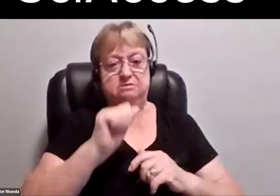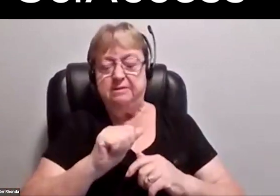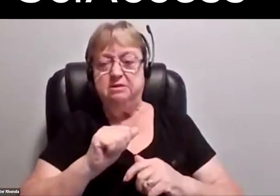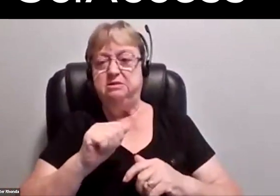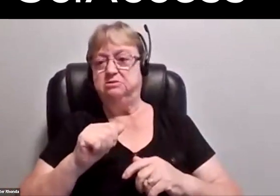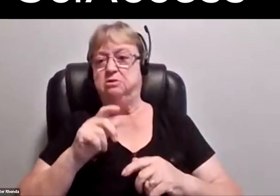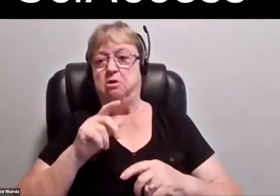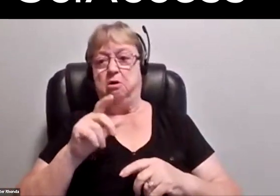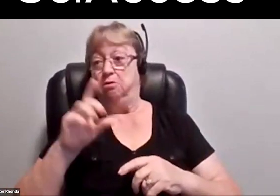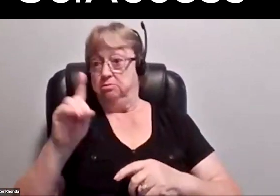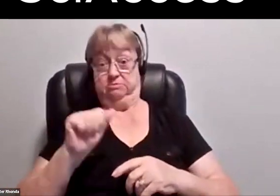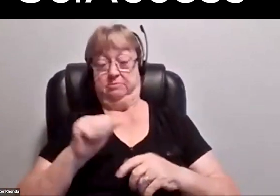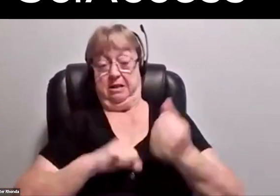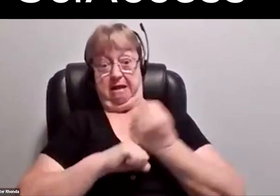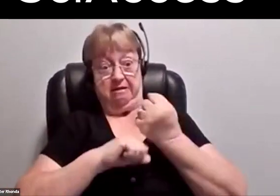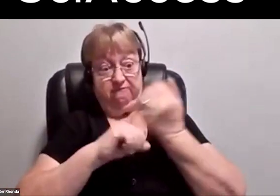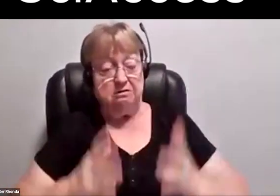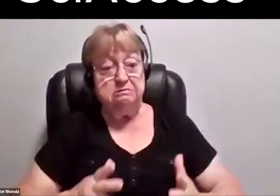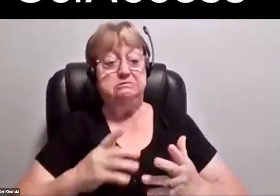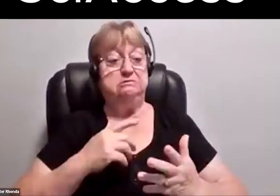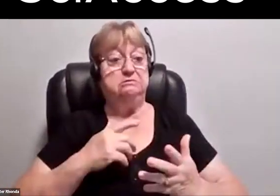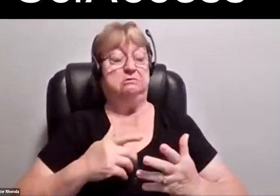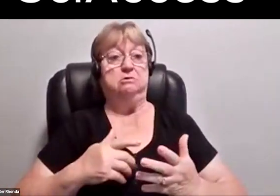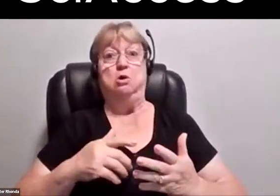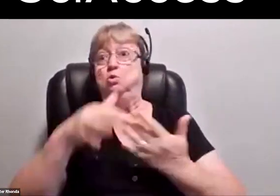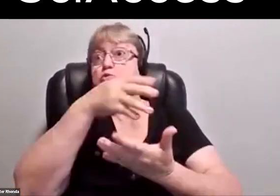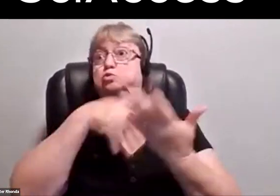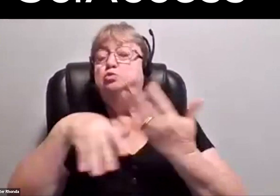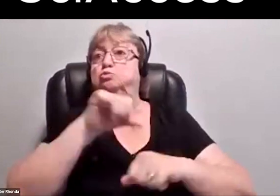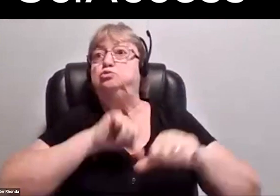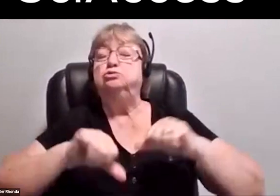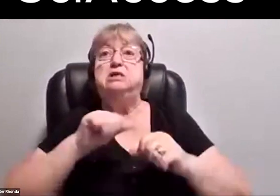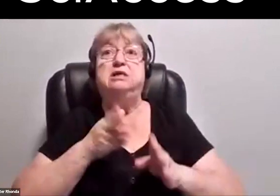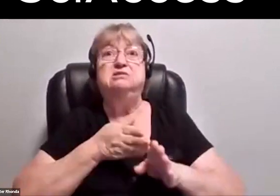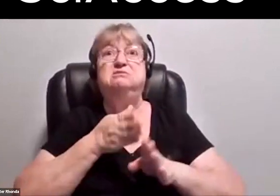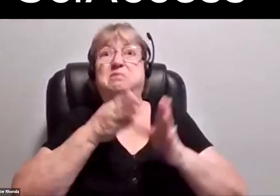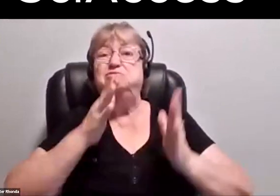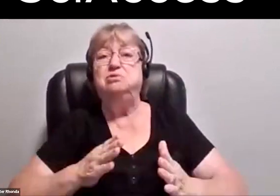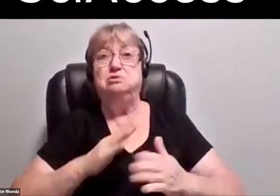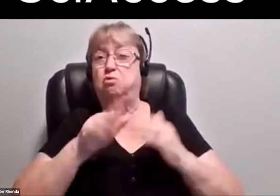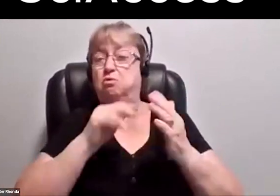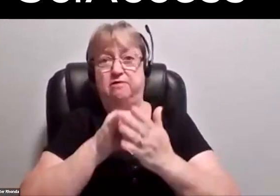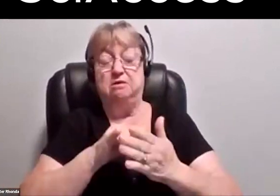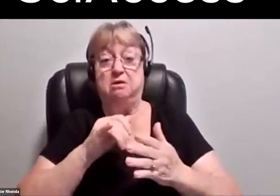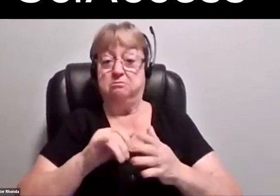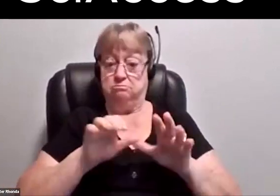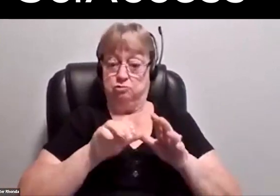there's all kinds of social science specialists, all of that. Together, we can come up with a much better way